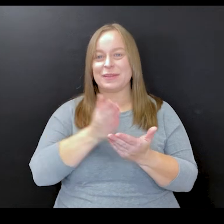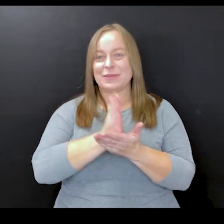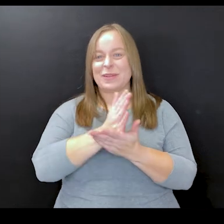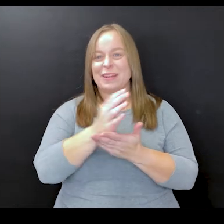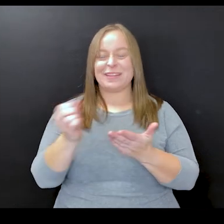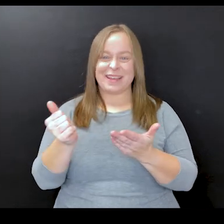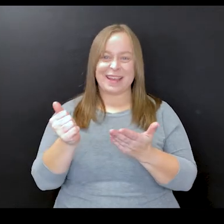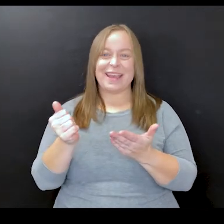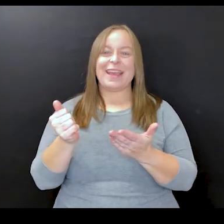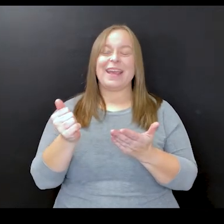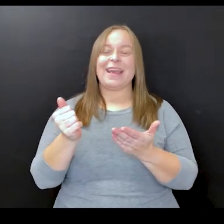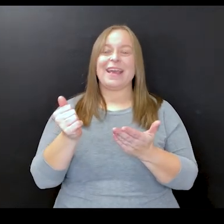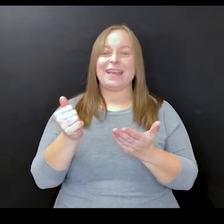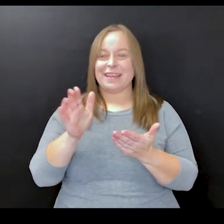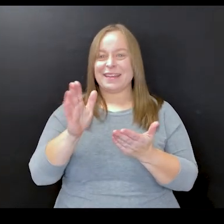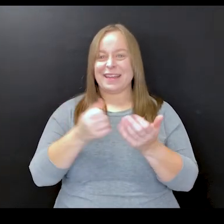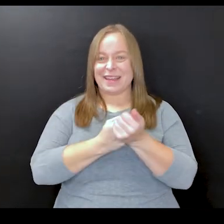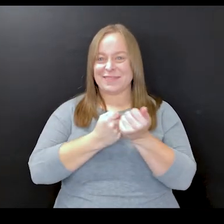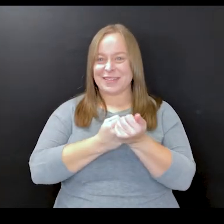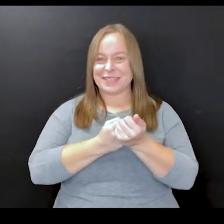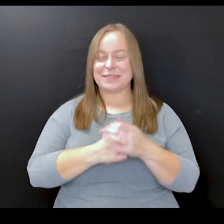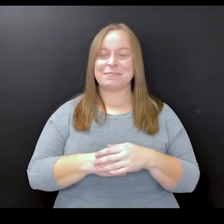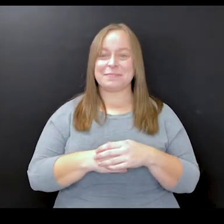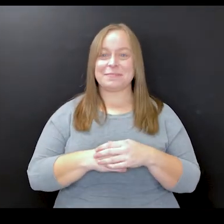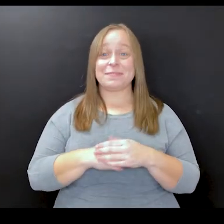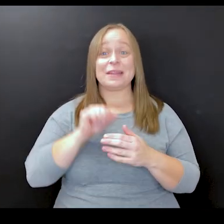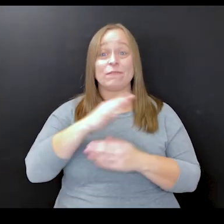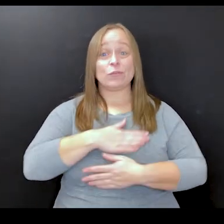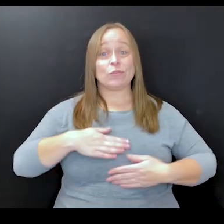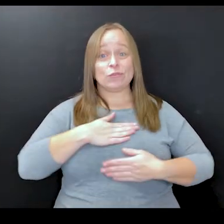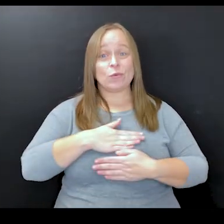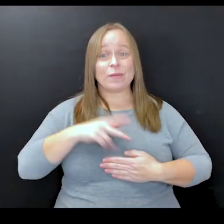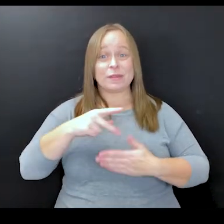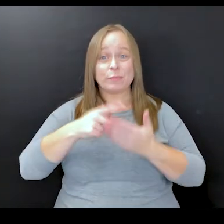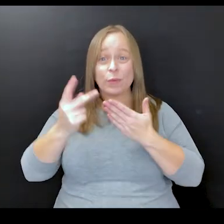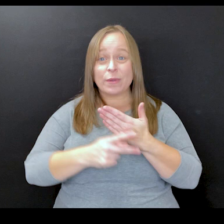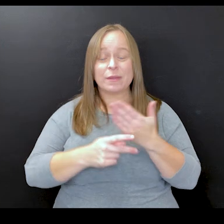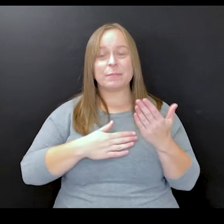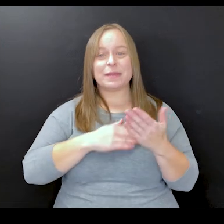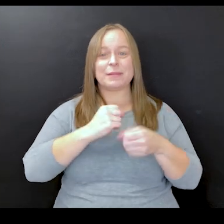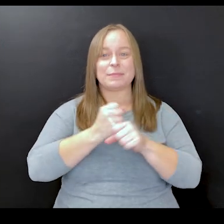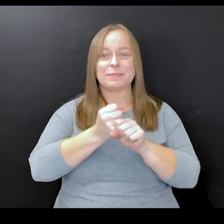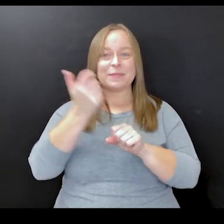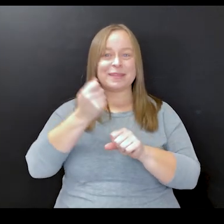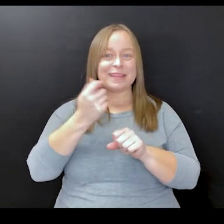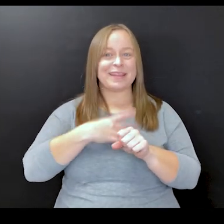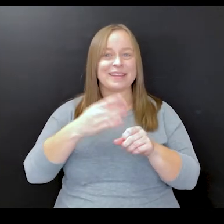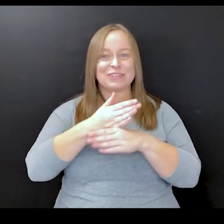your source for disability rights and advocacy. If you enjoyed our program, make sure to subscribe,